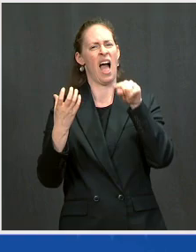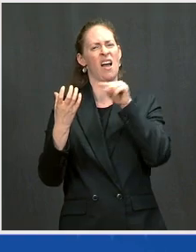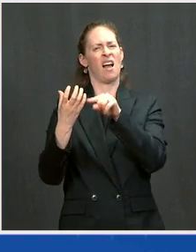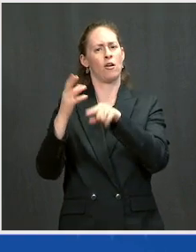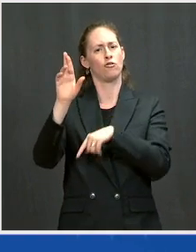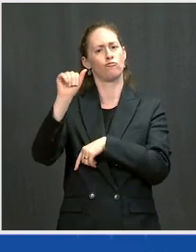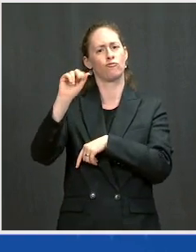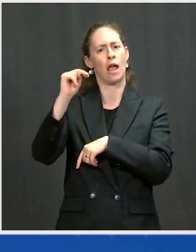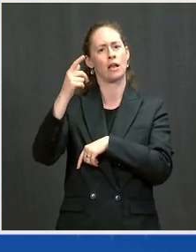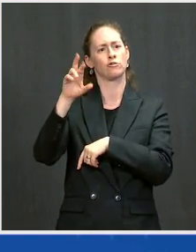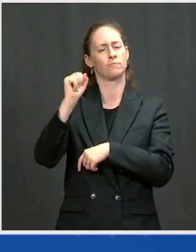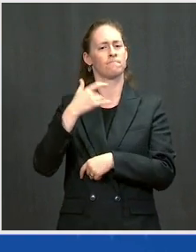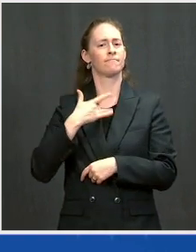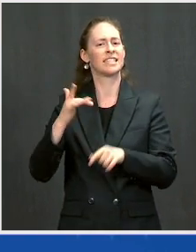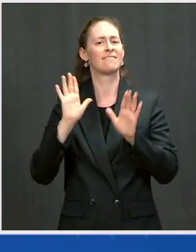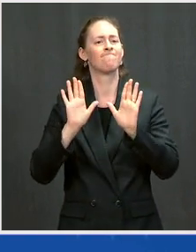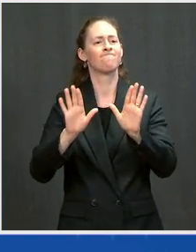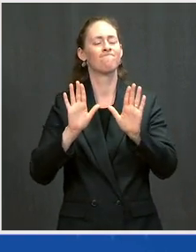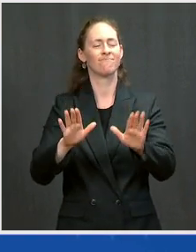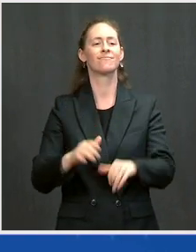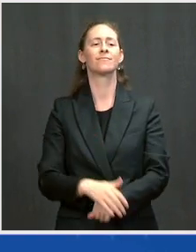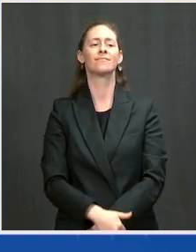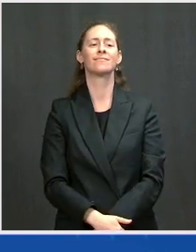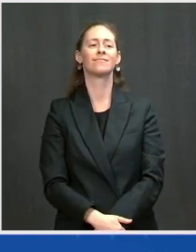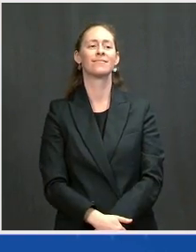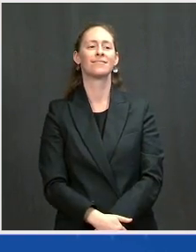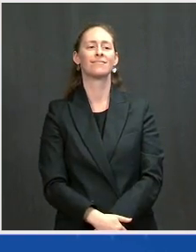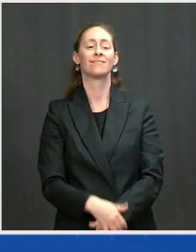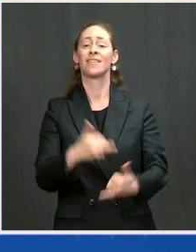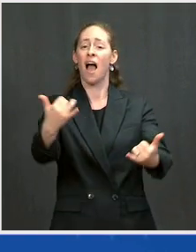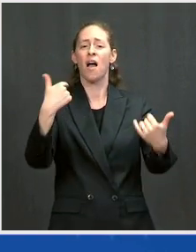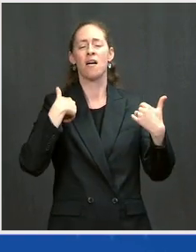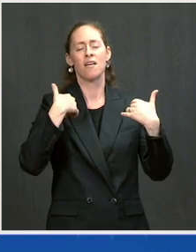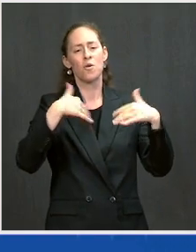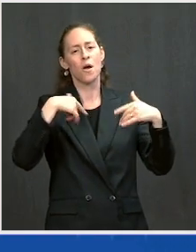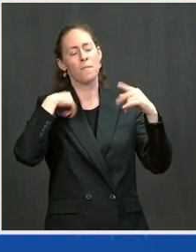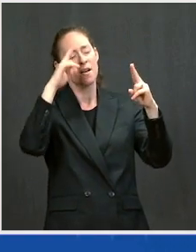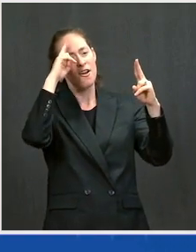So now it is my great honor to ask for a citation to be read